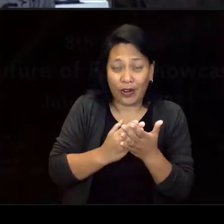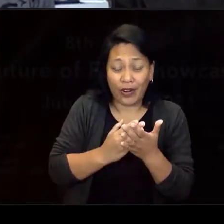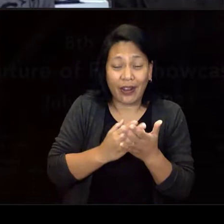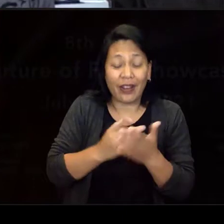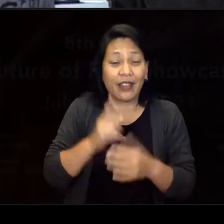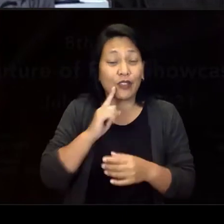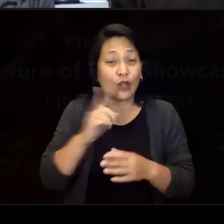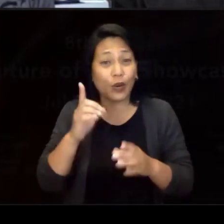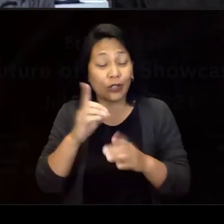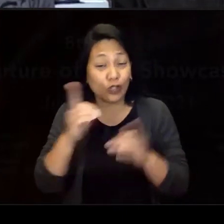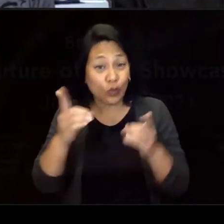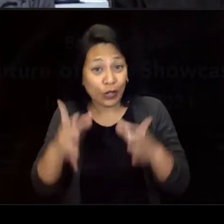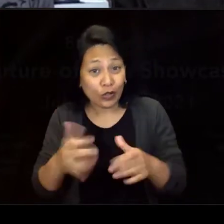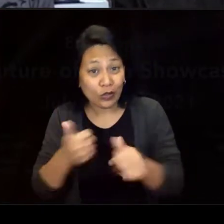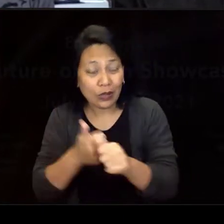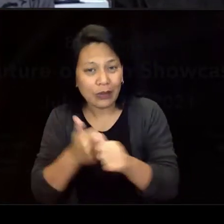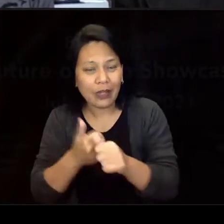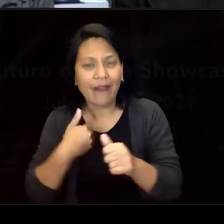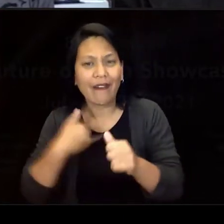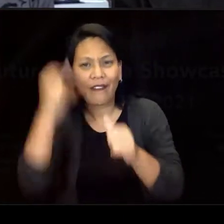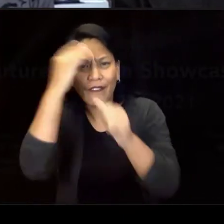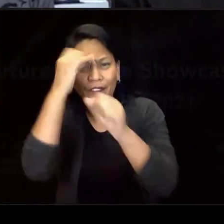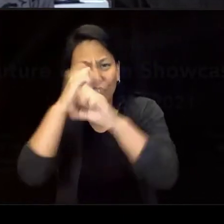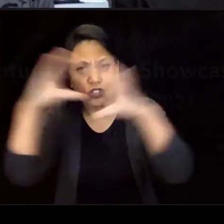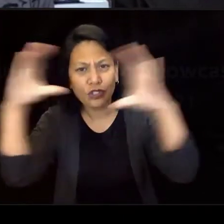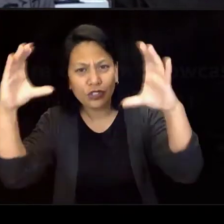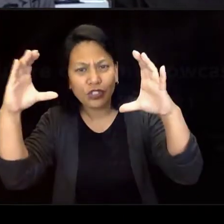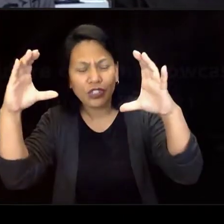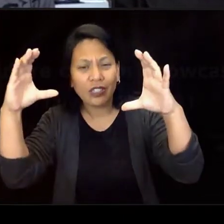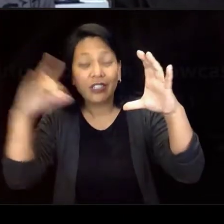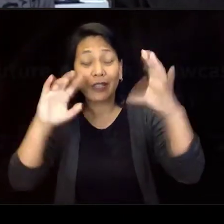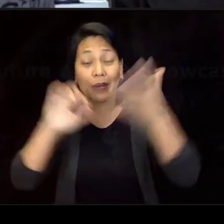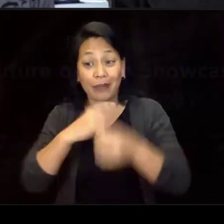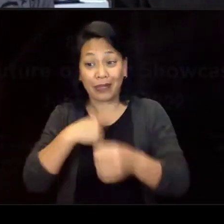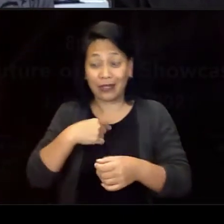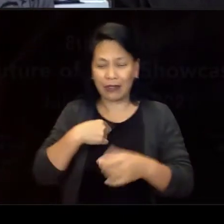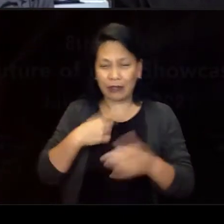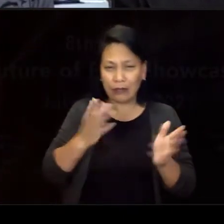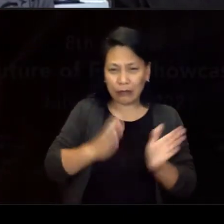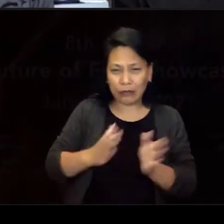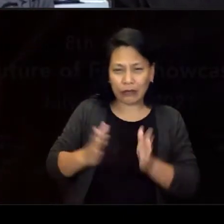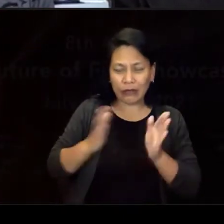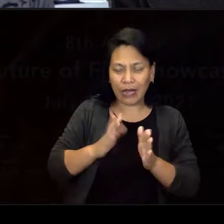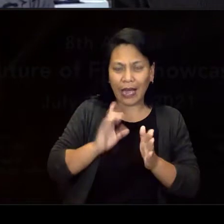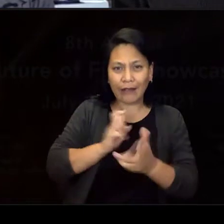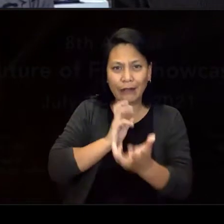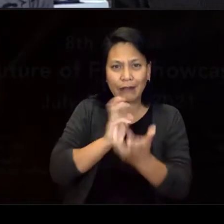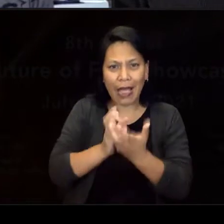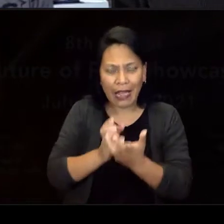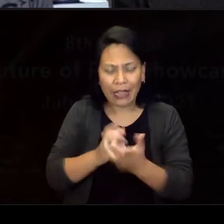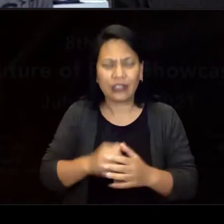The director has a vision and we're just collaborating with them to see that vision through. I'm not creating my own.